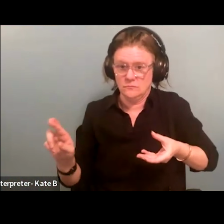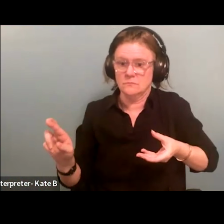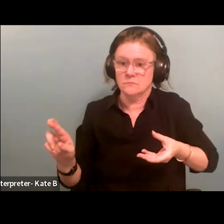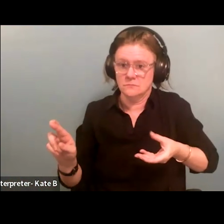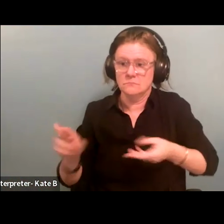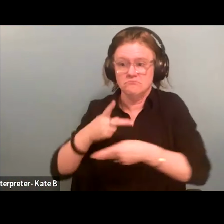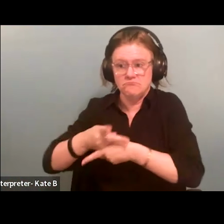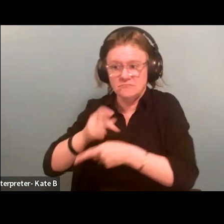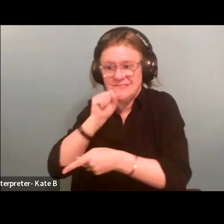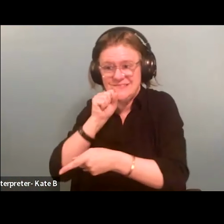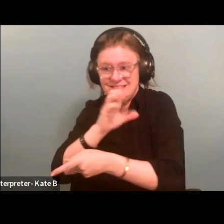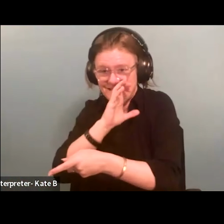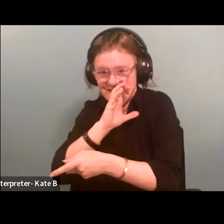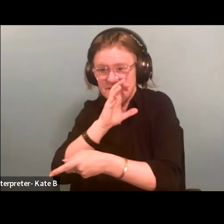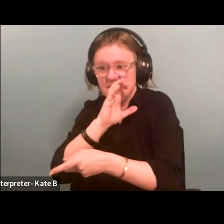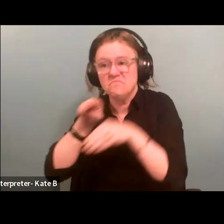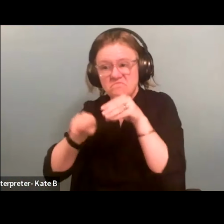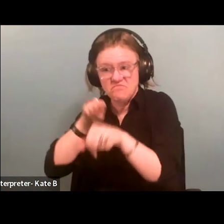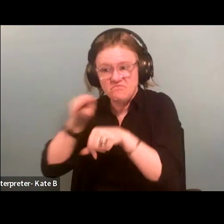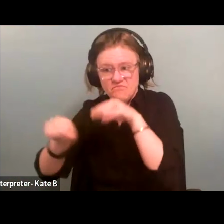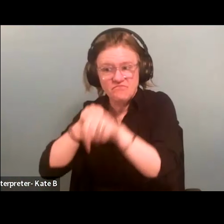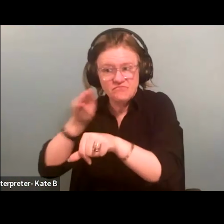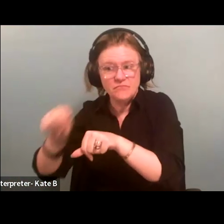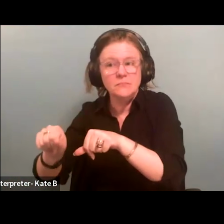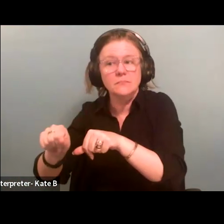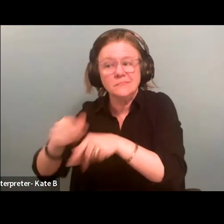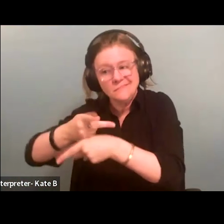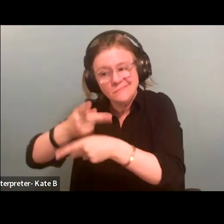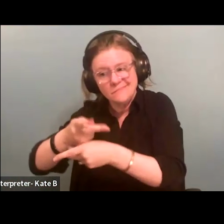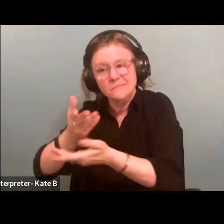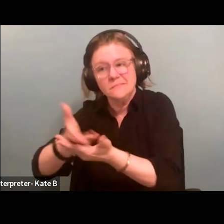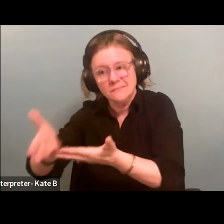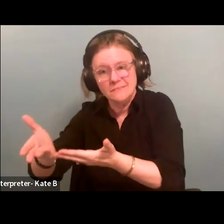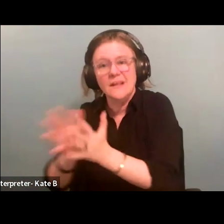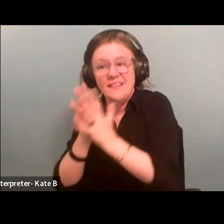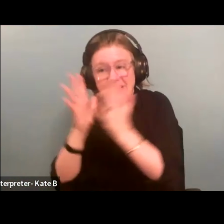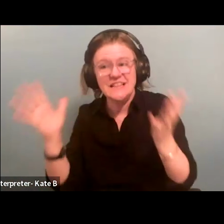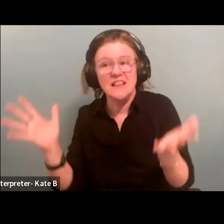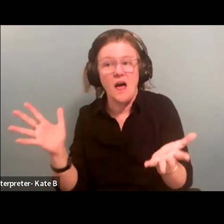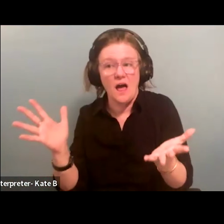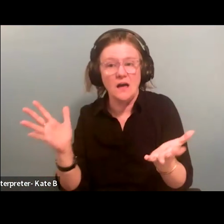to older adults in Pennsylvania. And that's a lot of resources.